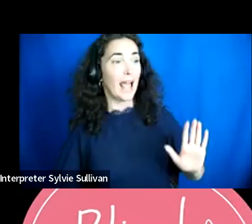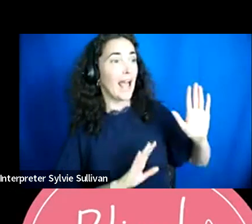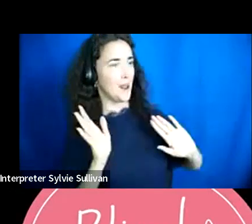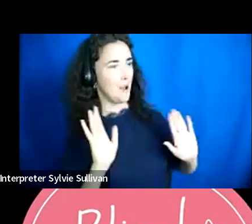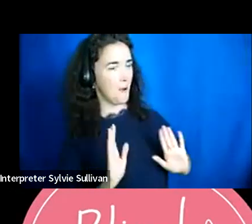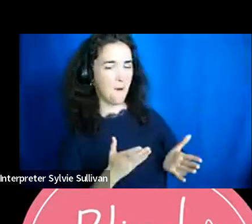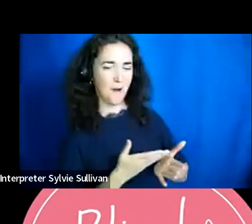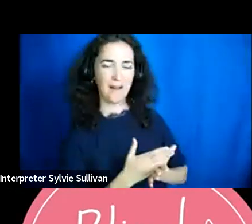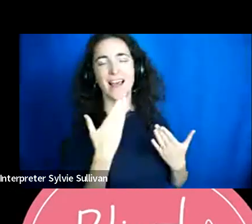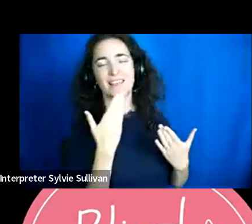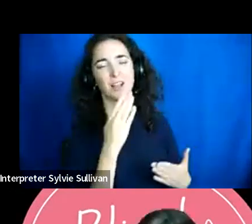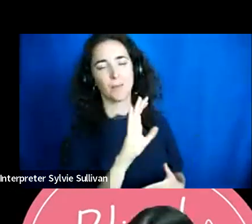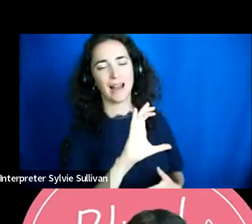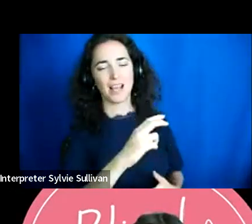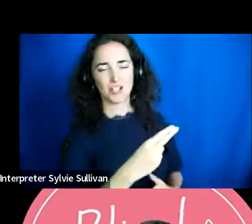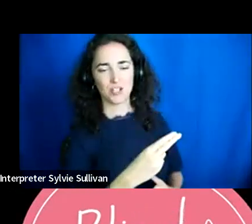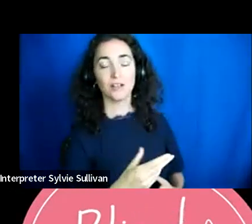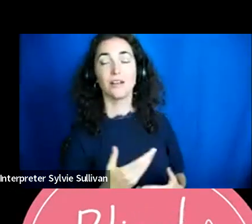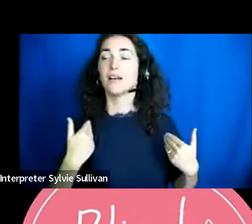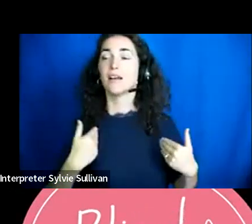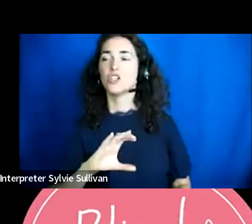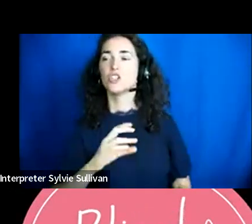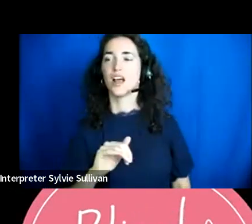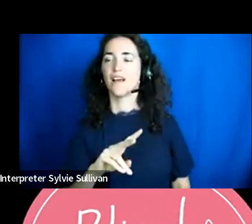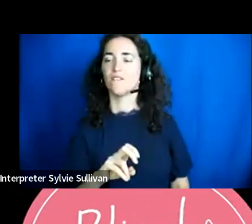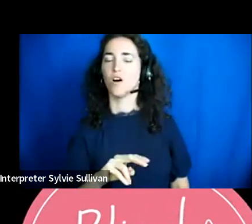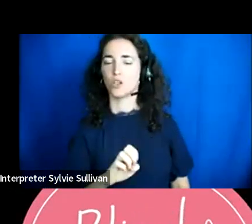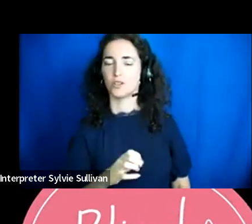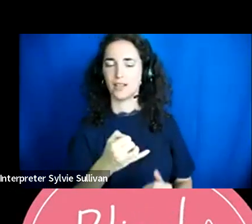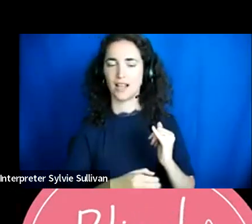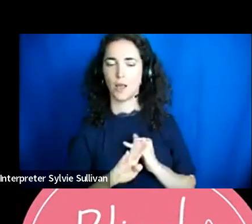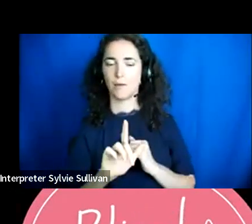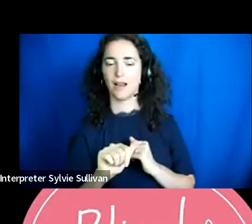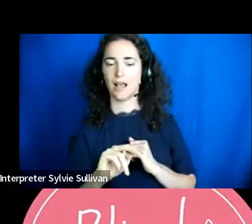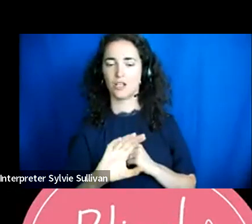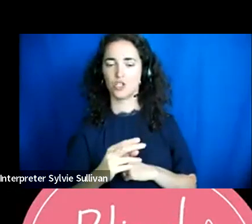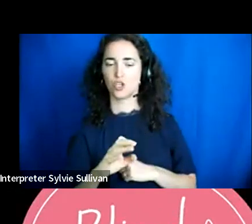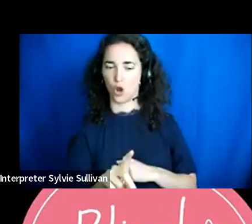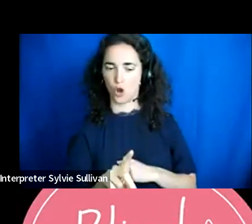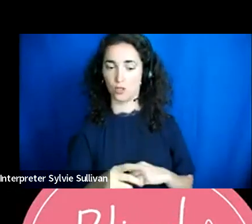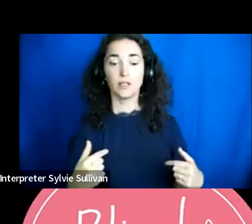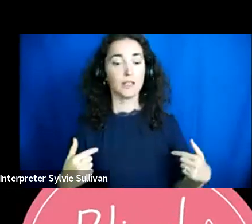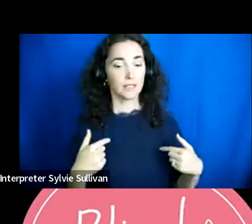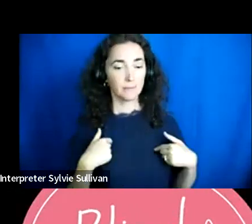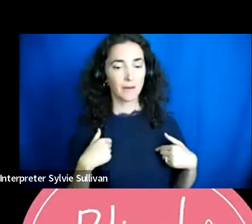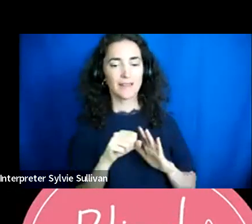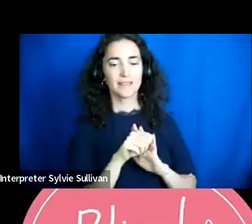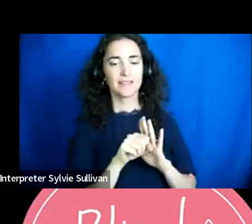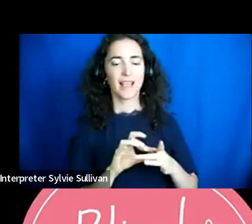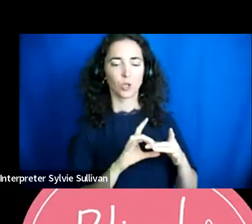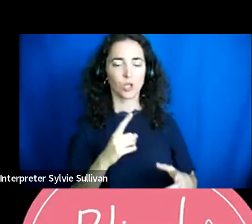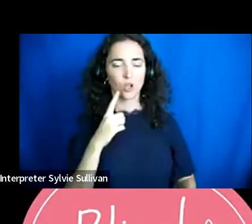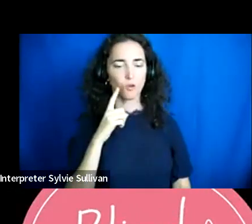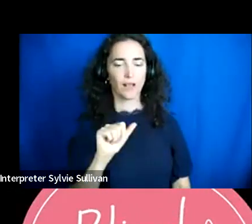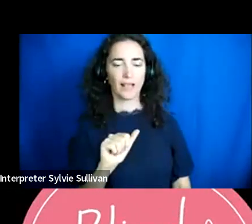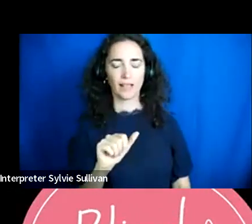Thank you, Blanche guys. I am Shavan Blanchard, and I am the State coordinator for affiliated blind of Louisiana.